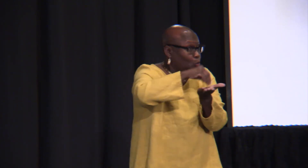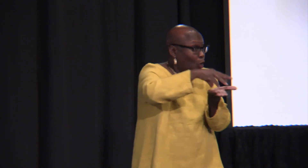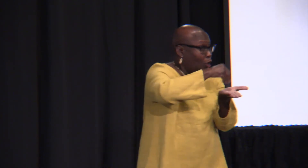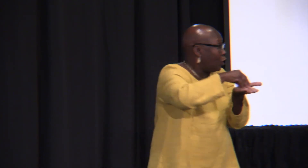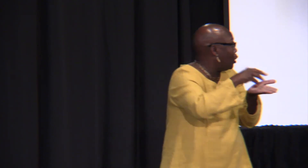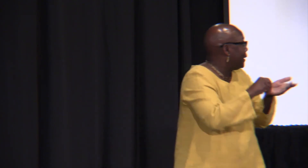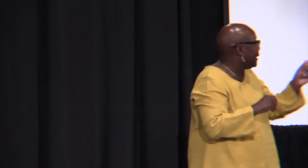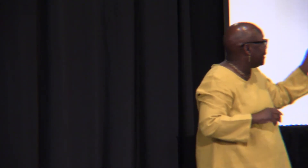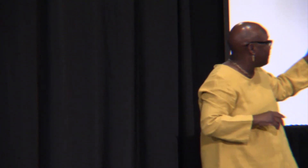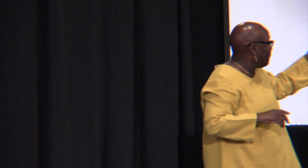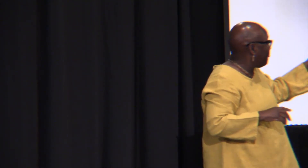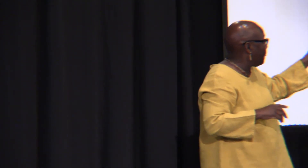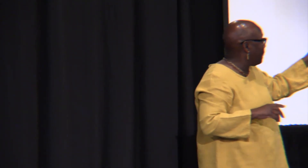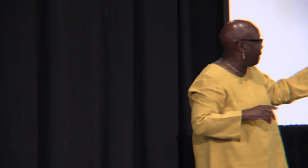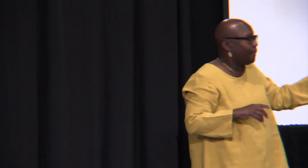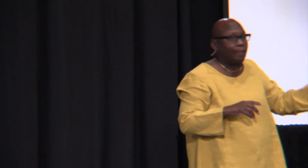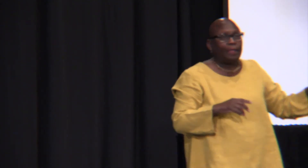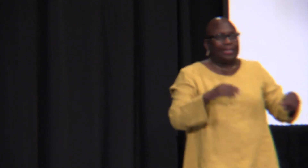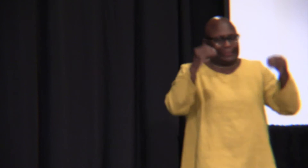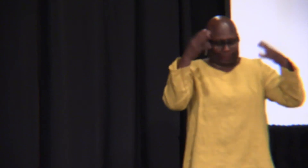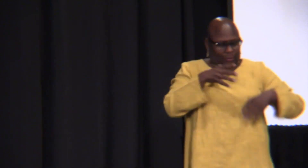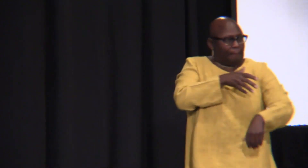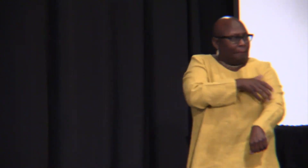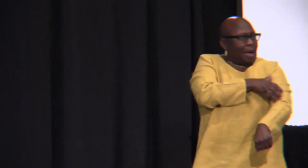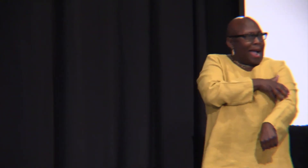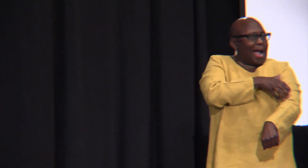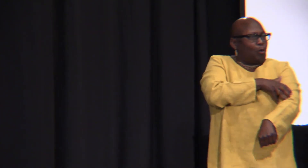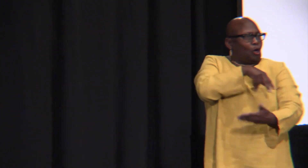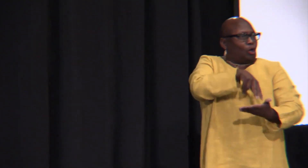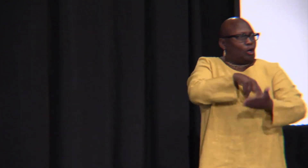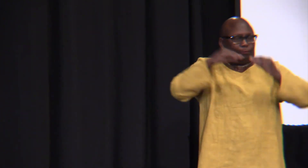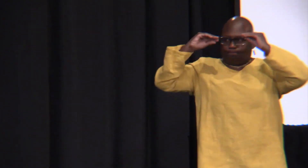The transmission model is centered around the teacher giving information to the students.